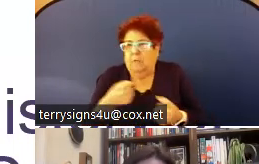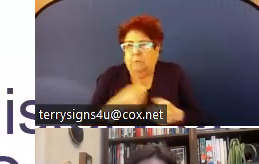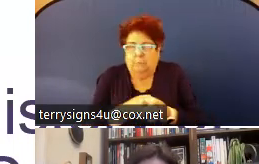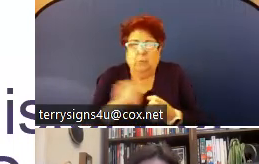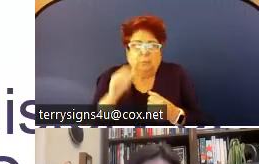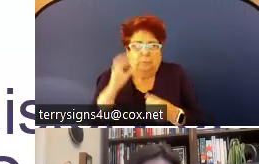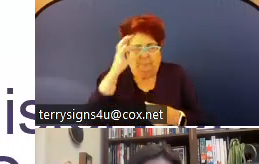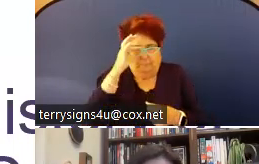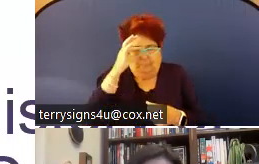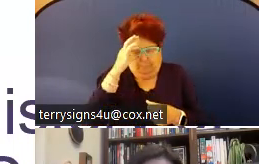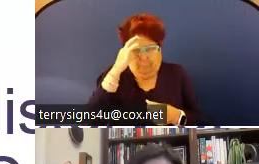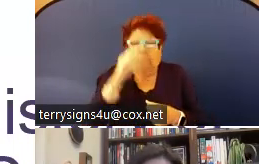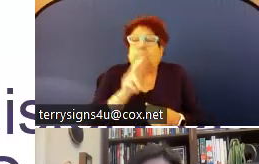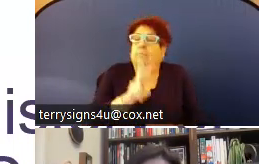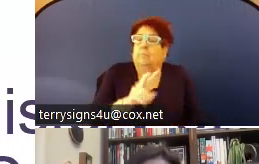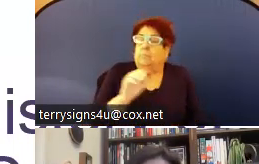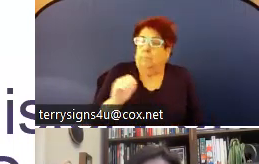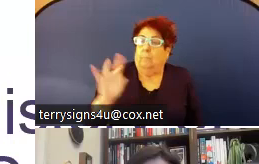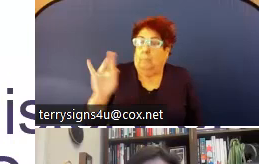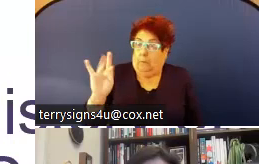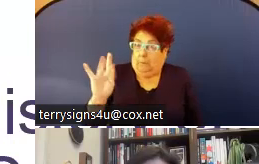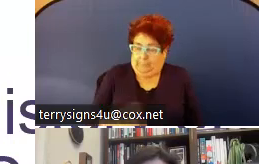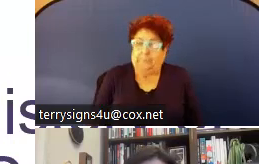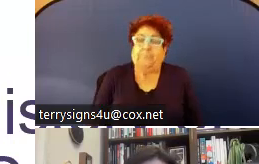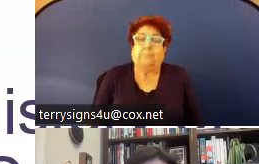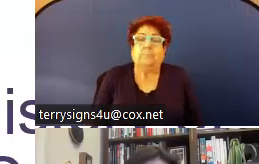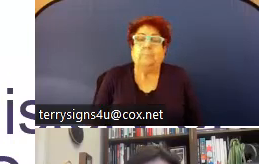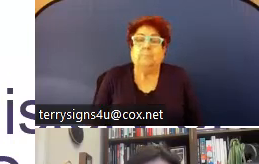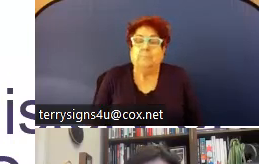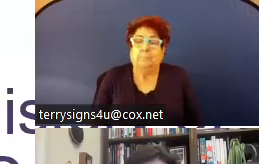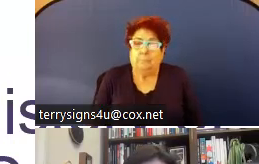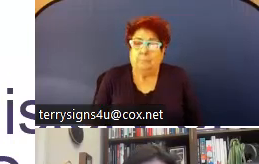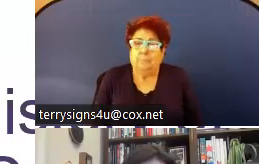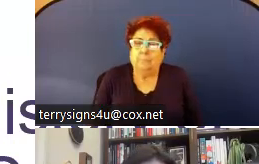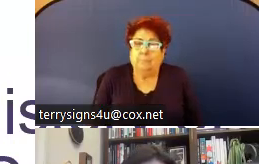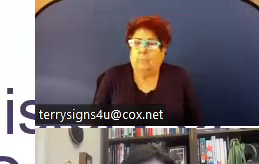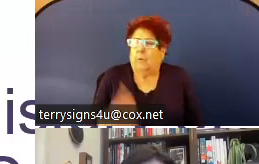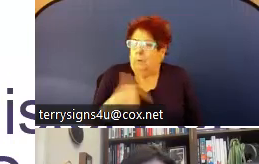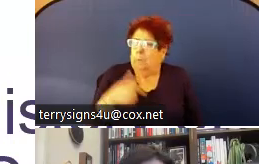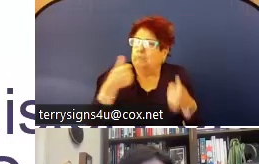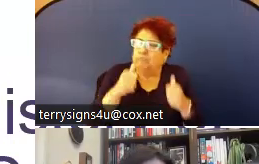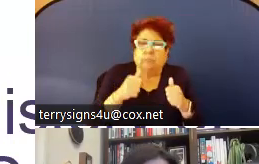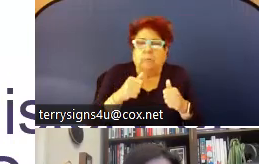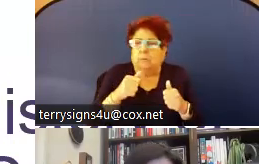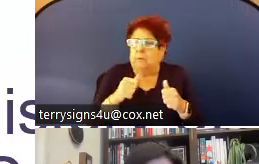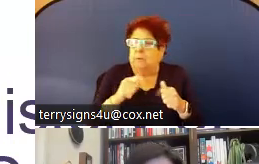In 2018, we were trying to bring this coalition together and we did see some